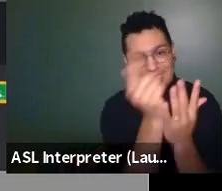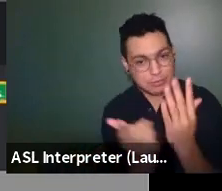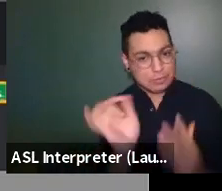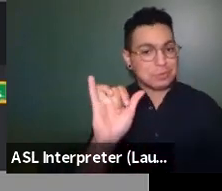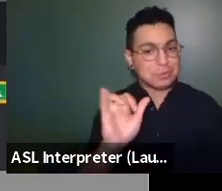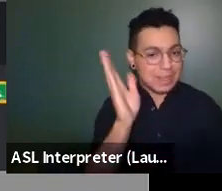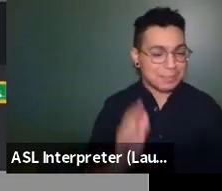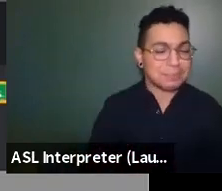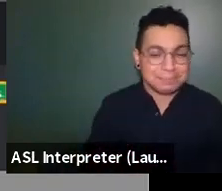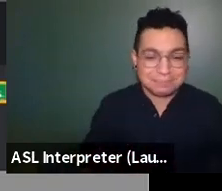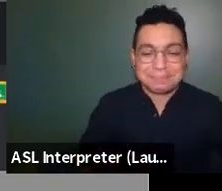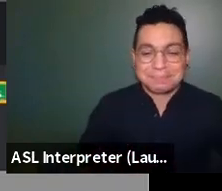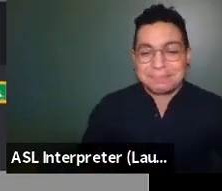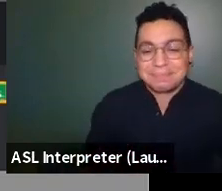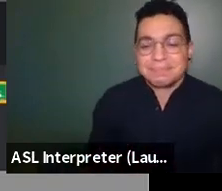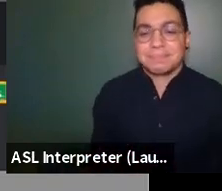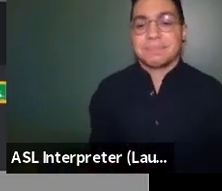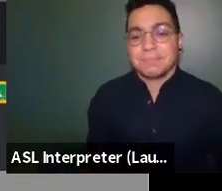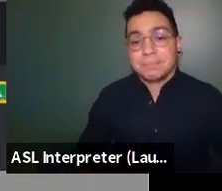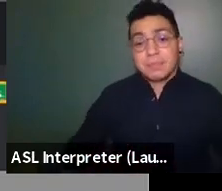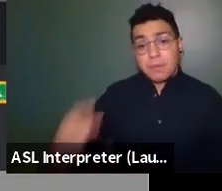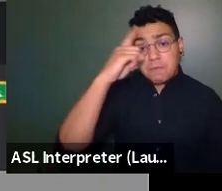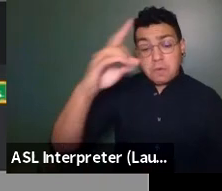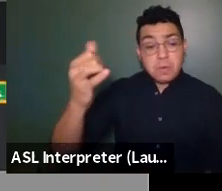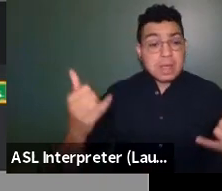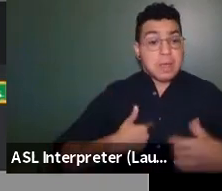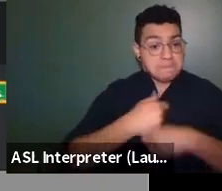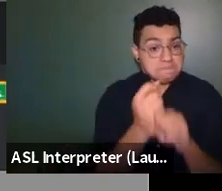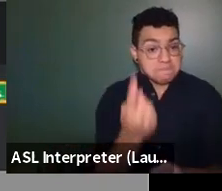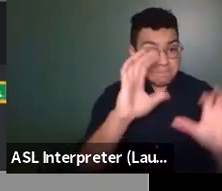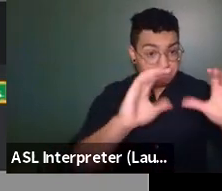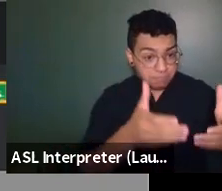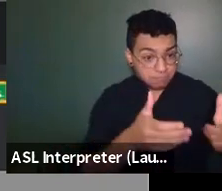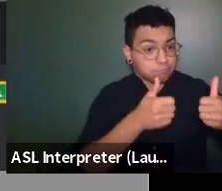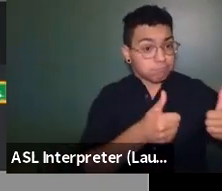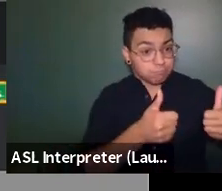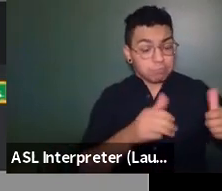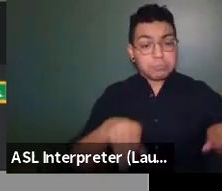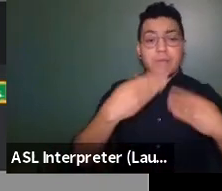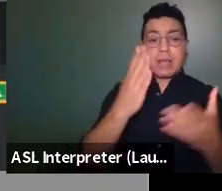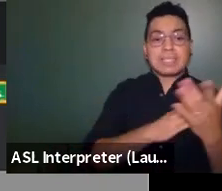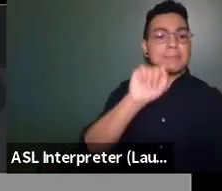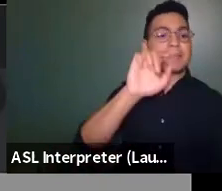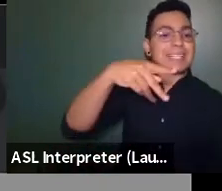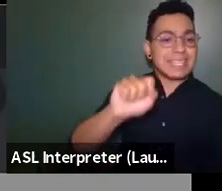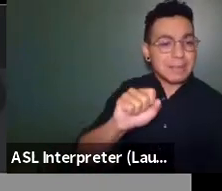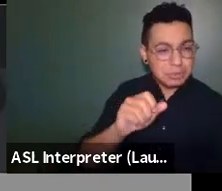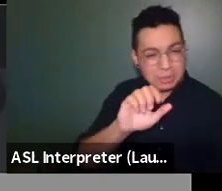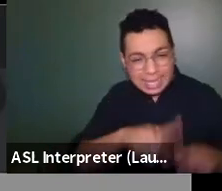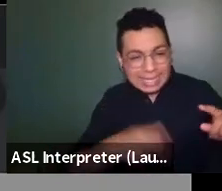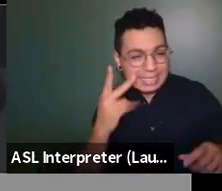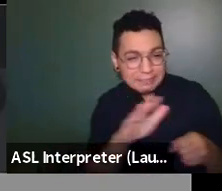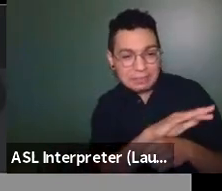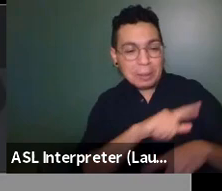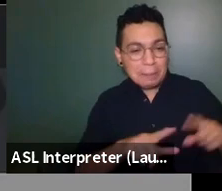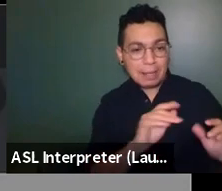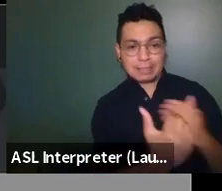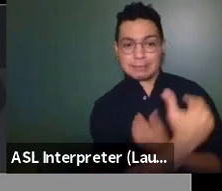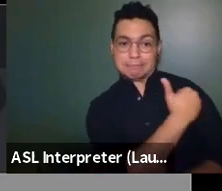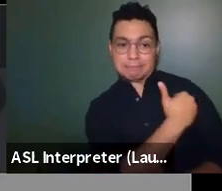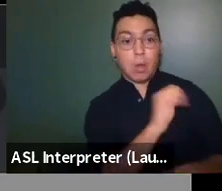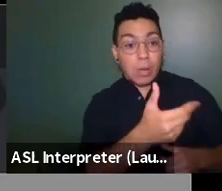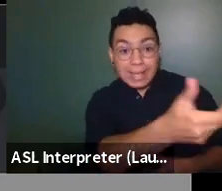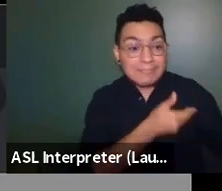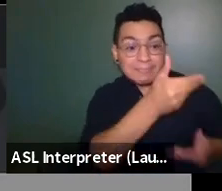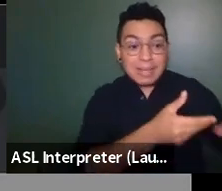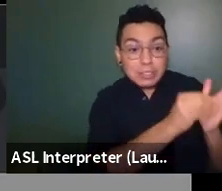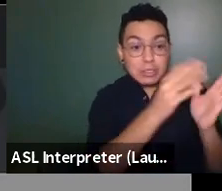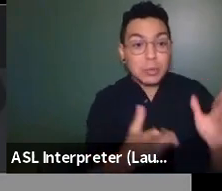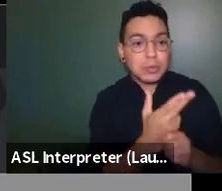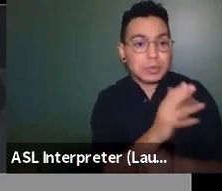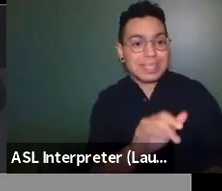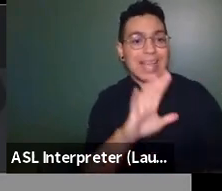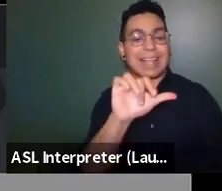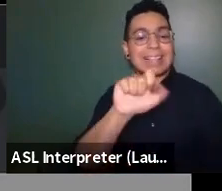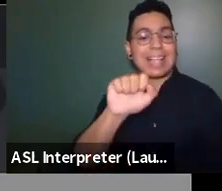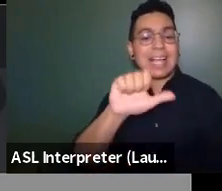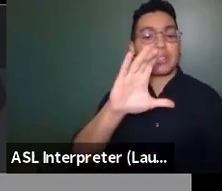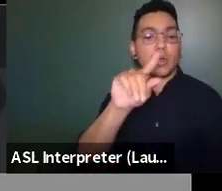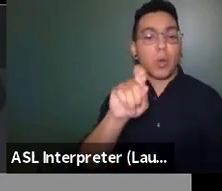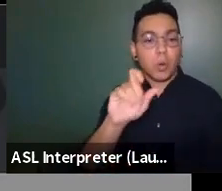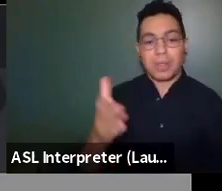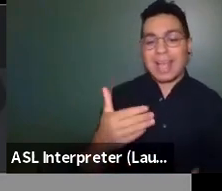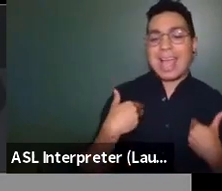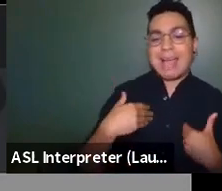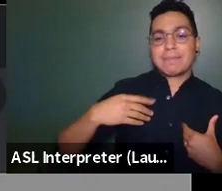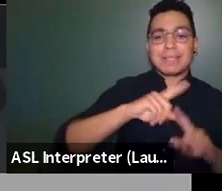ESD 112 - Katherine Livick: But for now I have created a class. It's giving me some little tips here and it's kind of off the screen there but it wants to remind me that I can invite students using the class code. It'll pop up these little helpful reminders here and there.